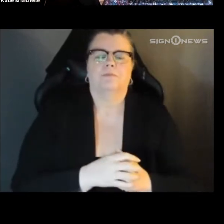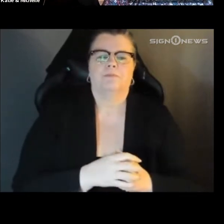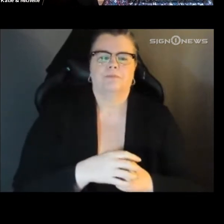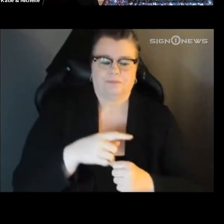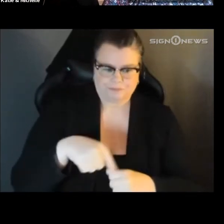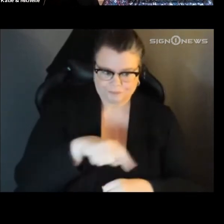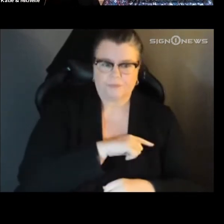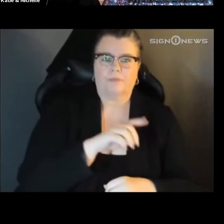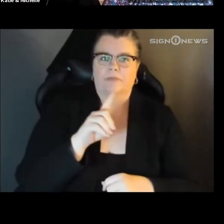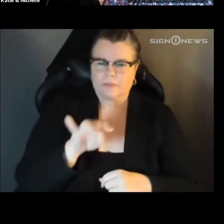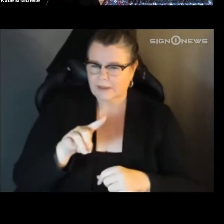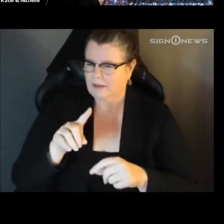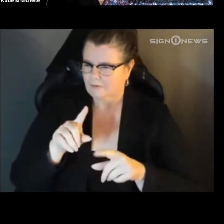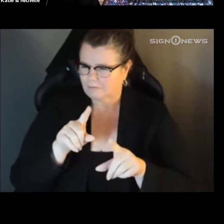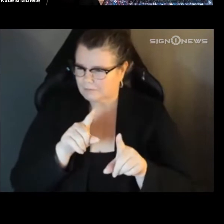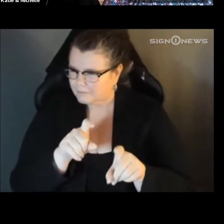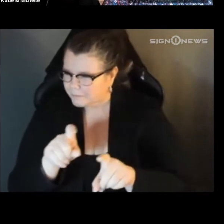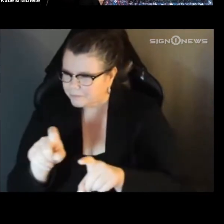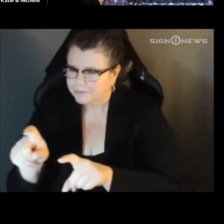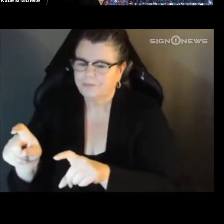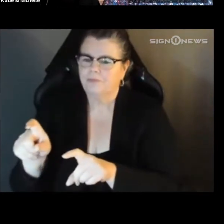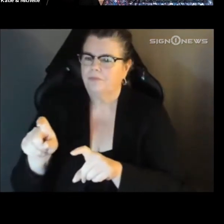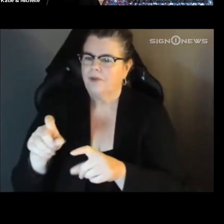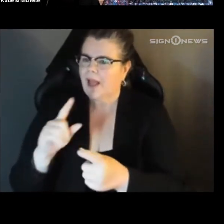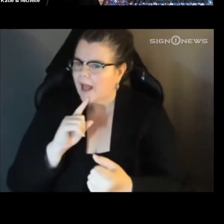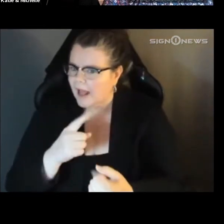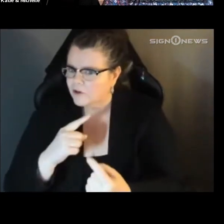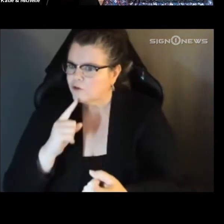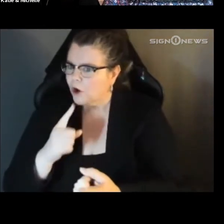um really perused all of the websites and social media from the candidates to get this information